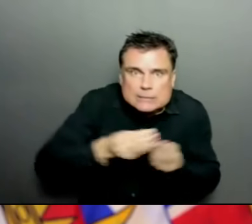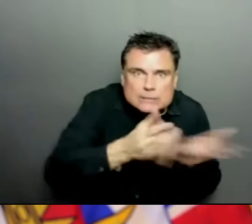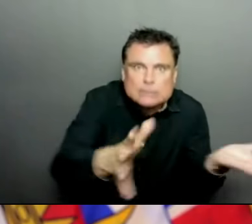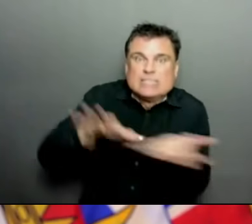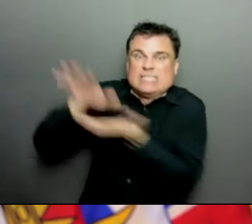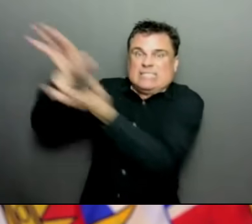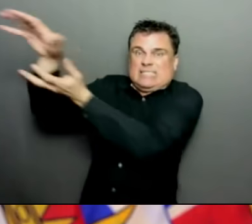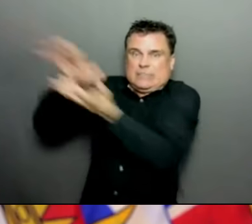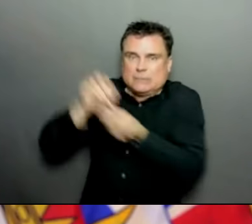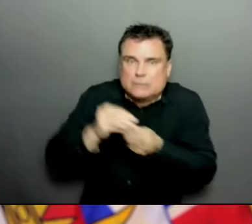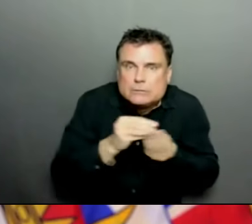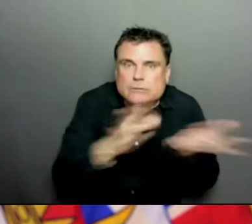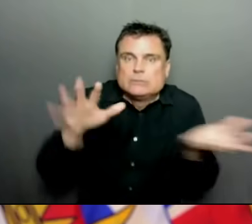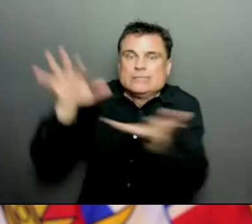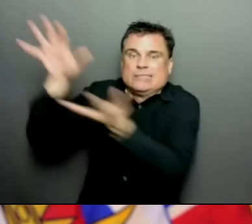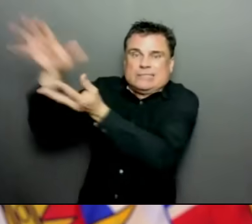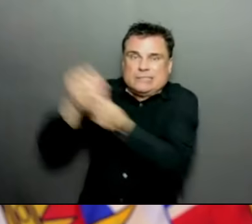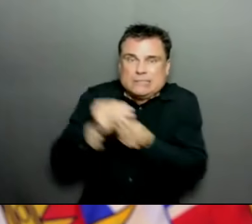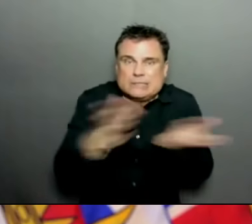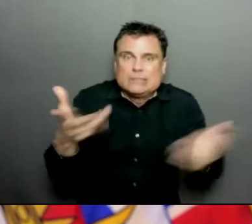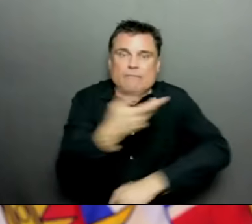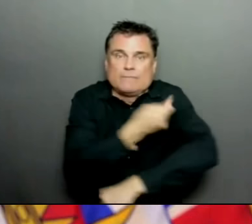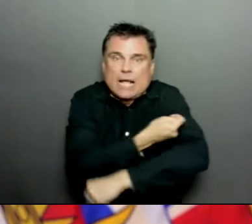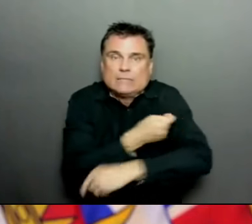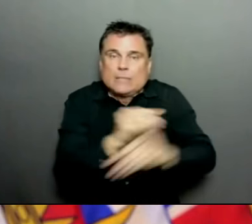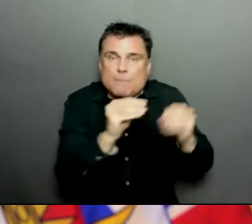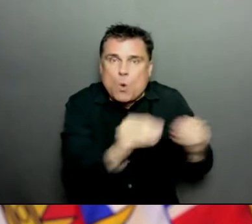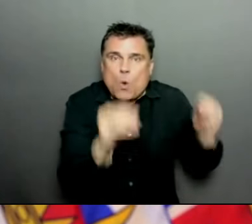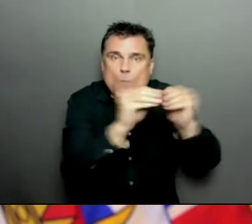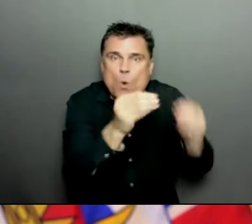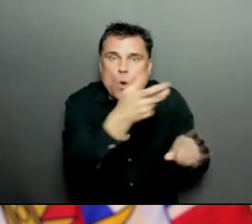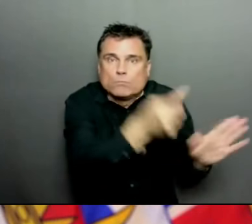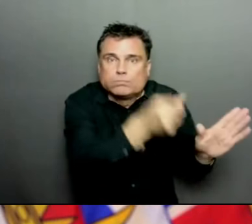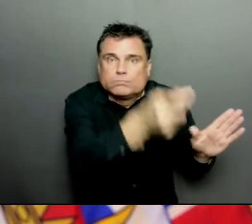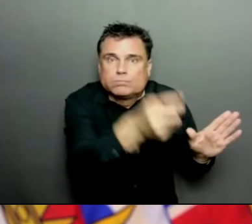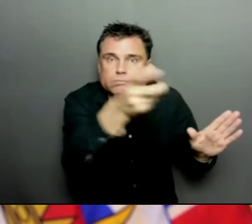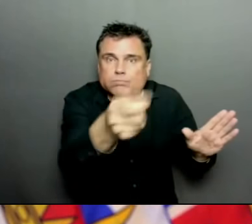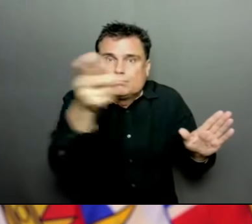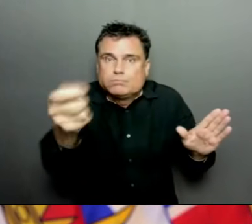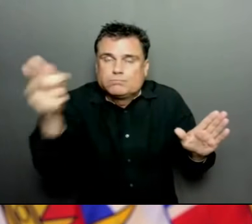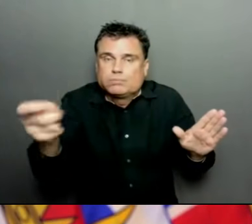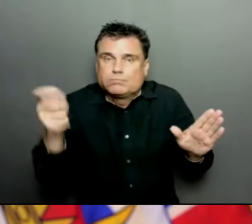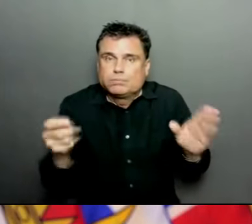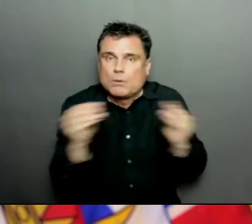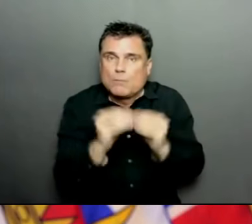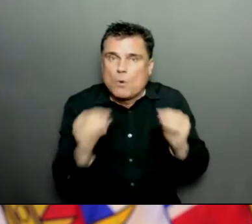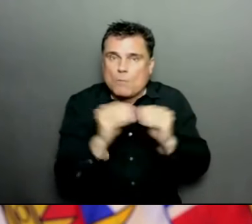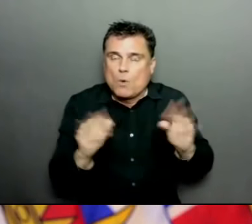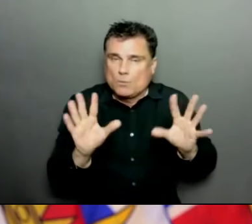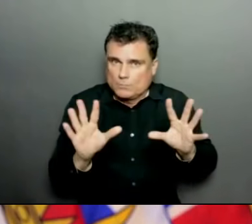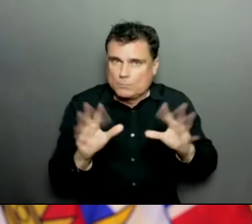It just means her little bit of leeway that we might have had, and we saw that in the summer, it changes during